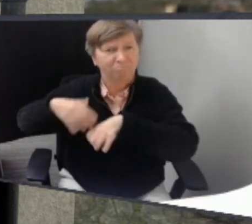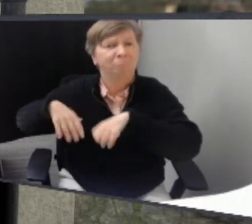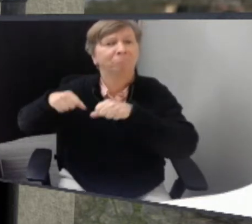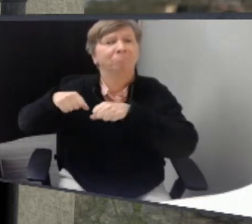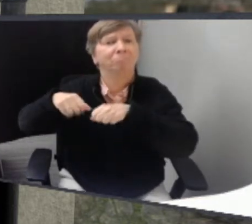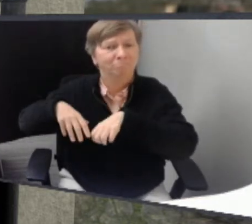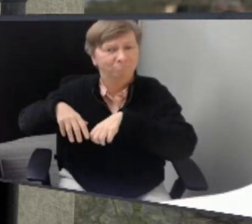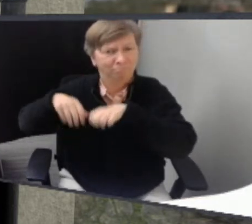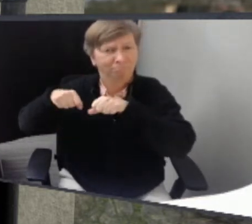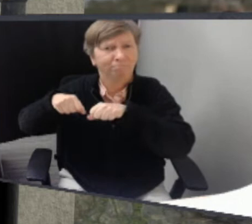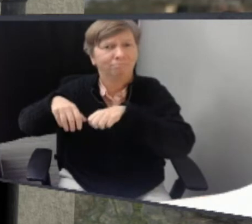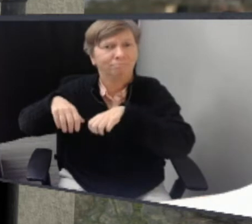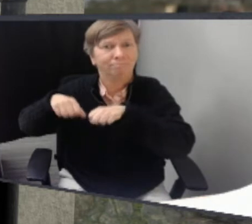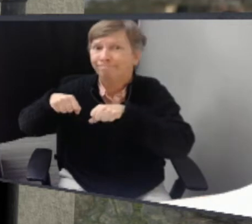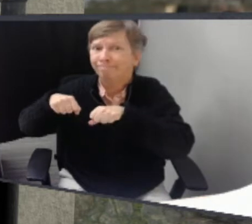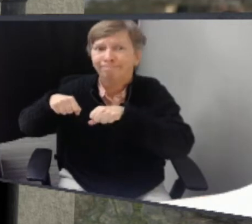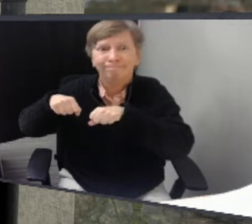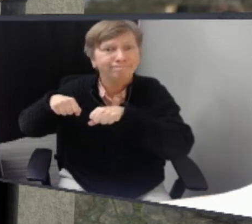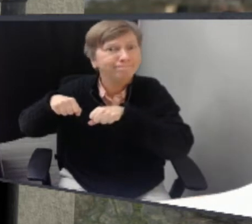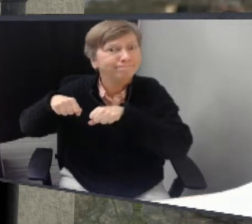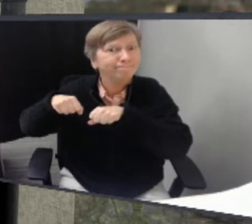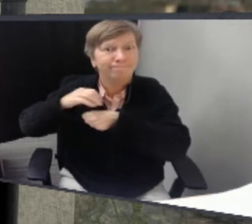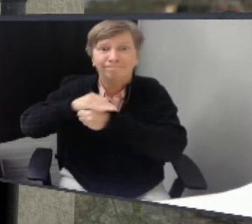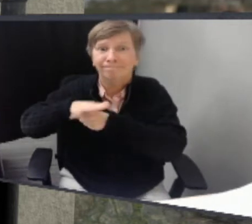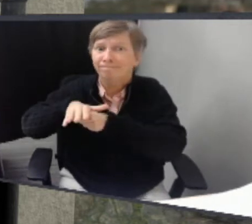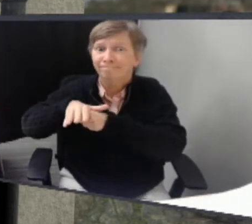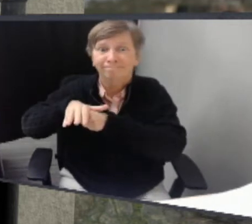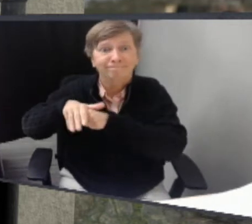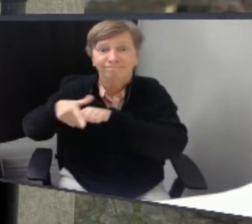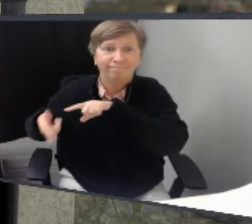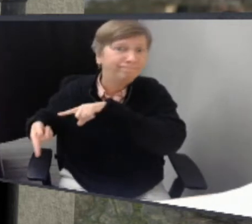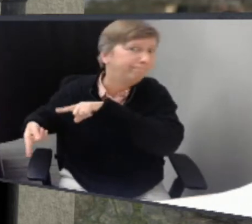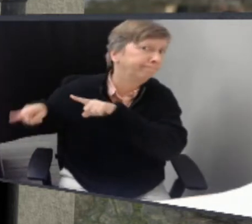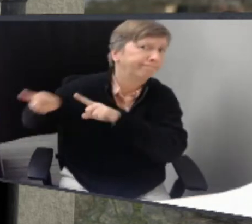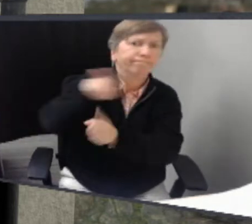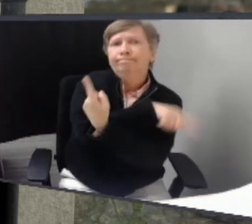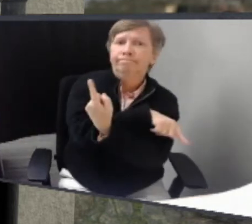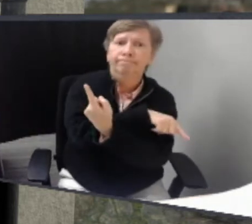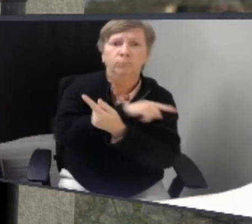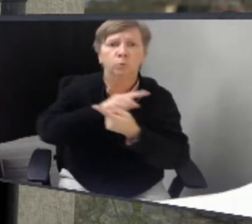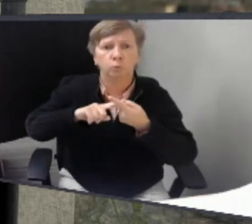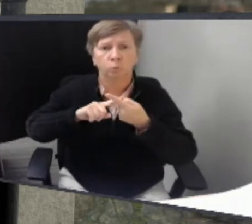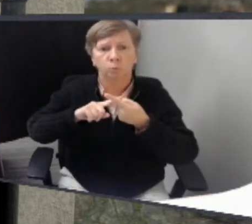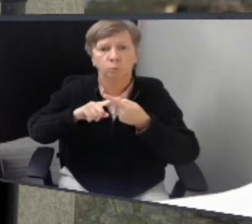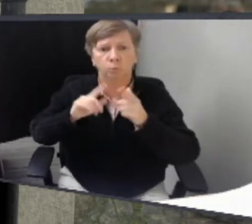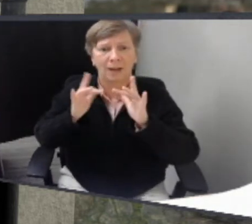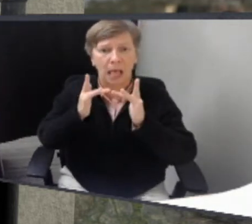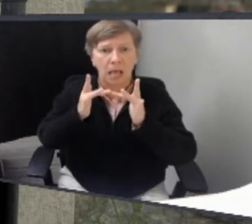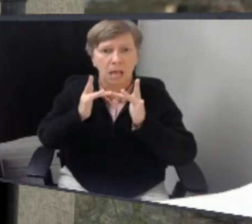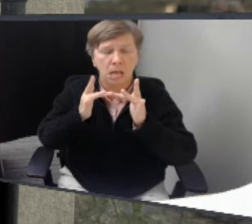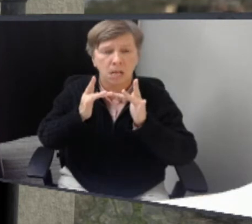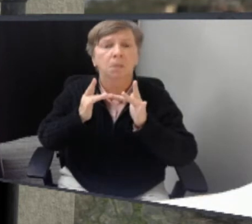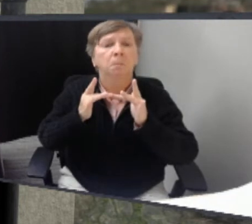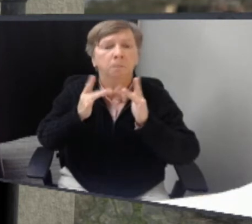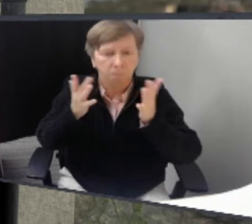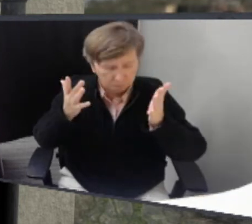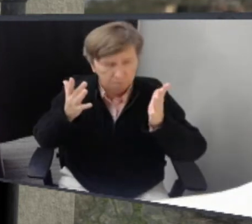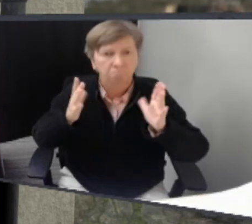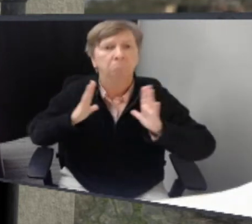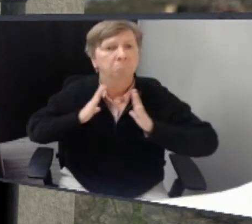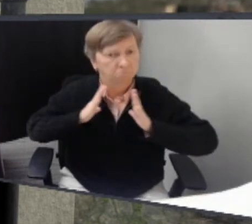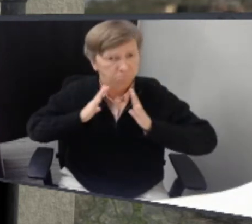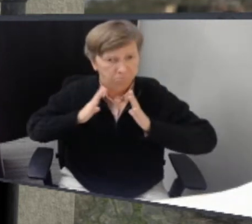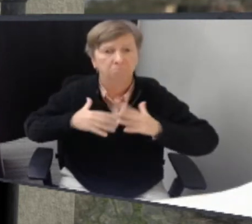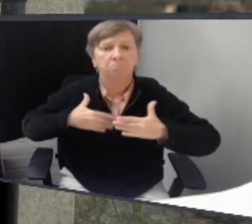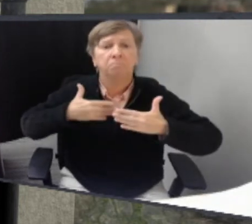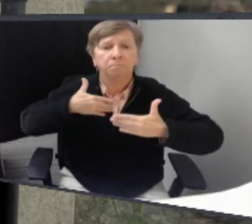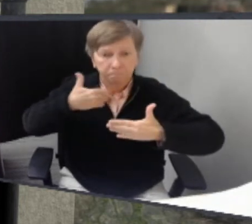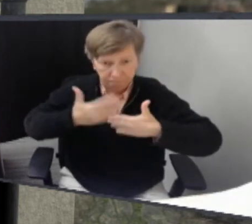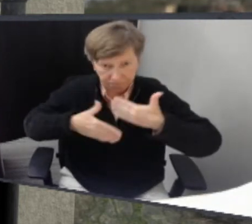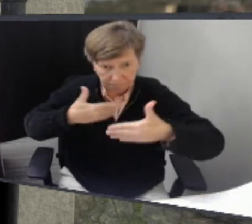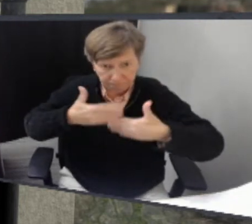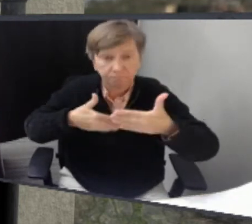host and typically on campus traditionally, but because of COVID-19, they shifted to completely